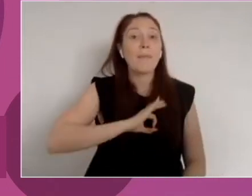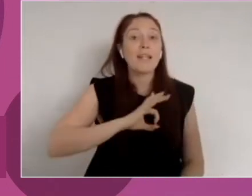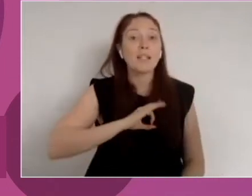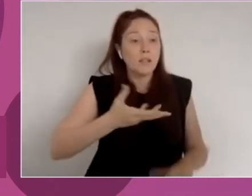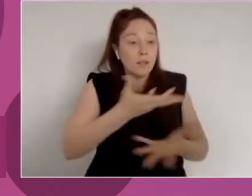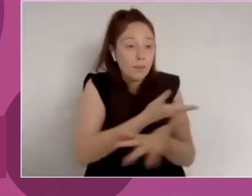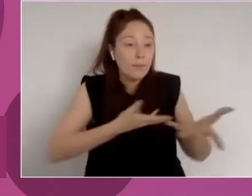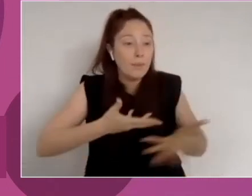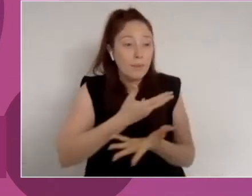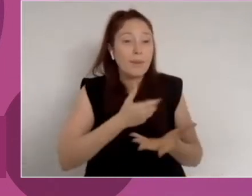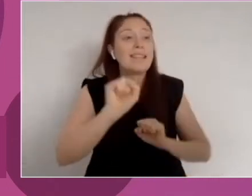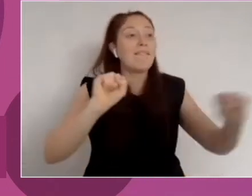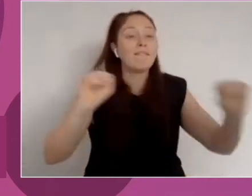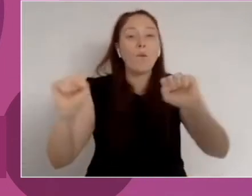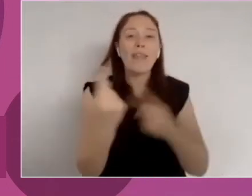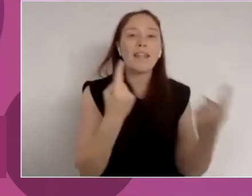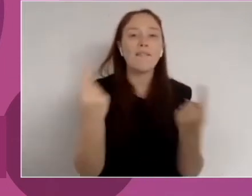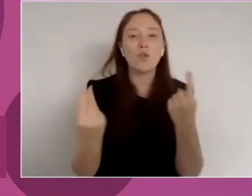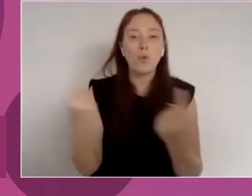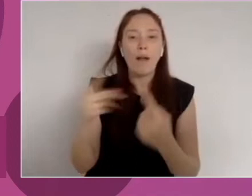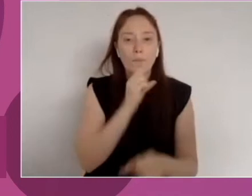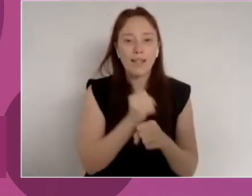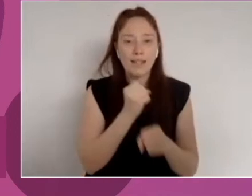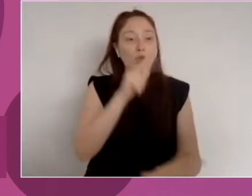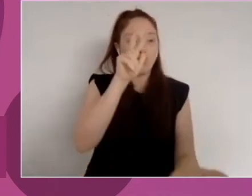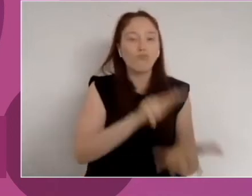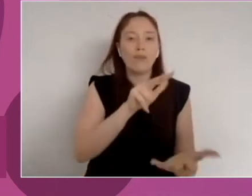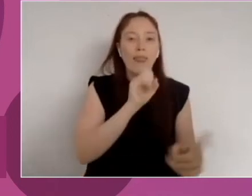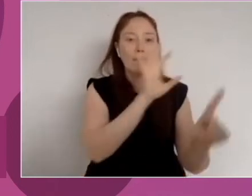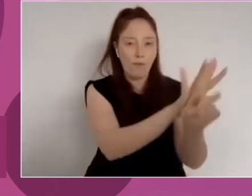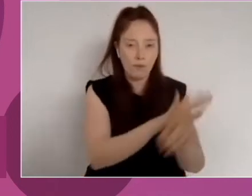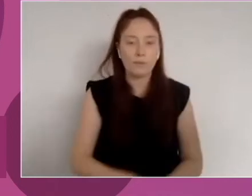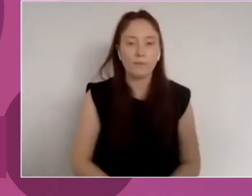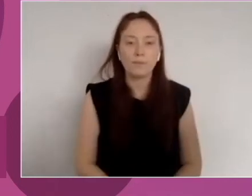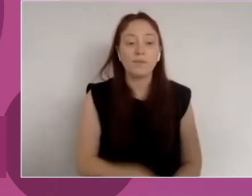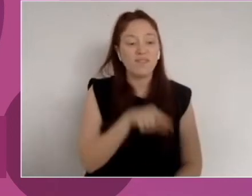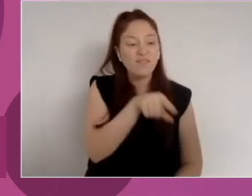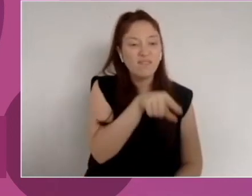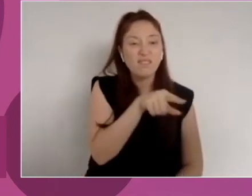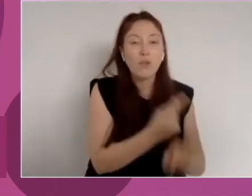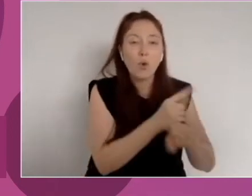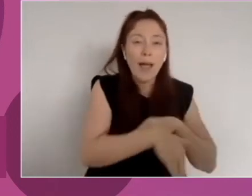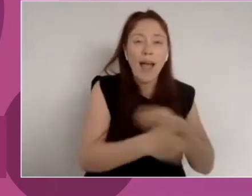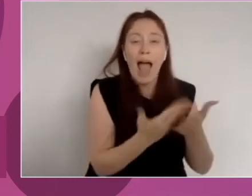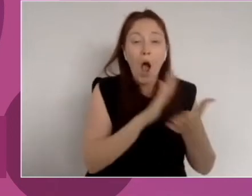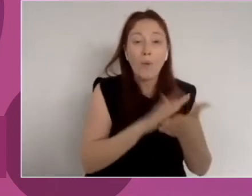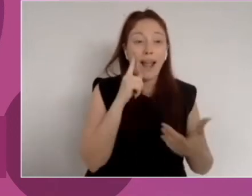governments formally endorse it. It talks about how we can have a more consistent approach across